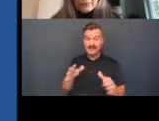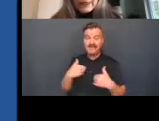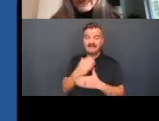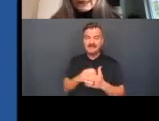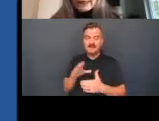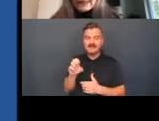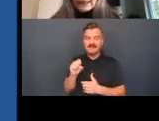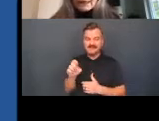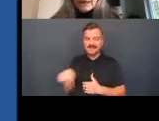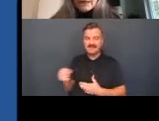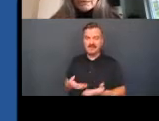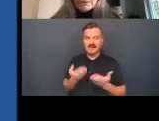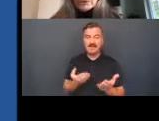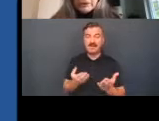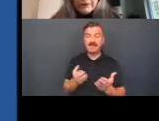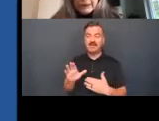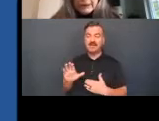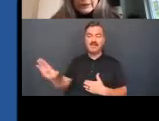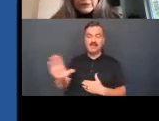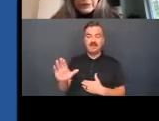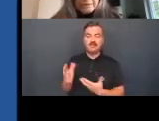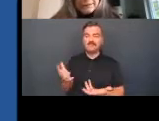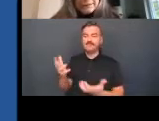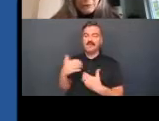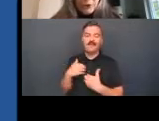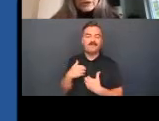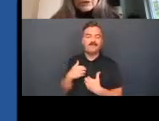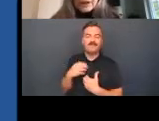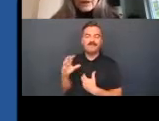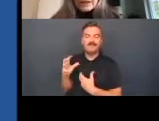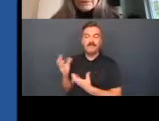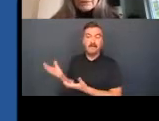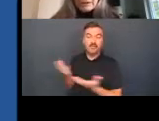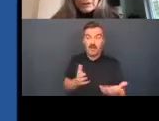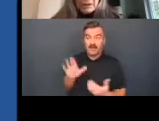reallocating the personal ventilators that people brought to the hospital.